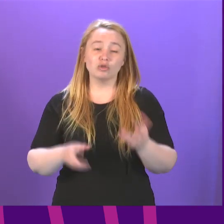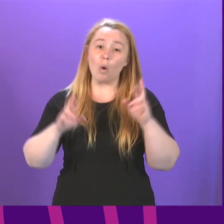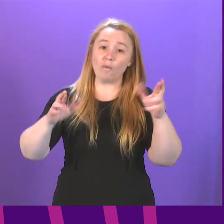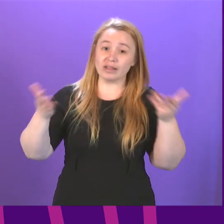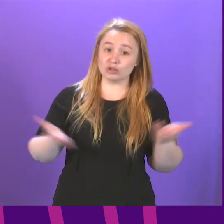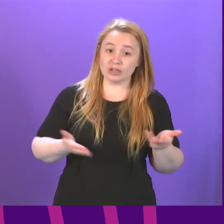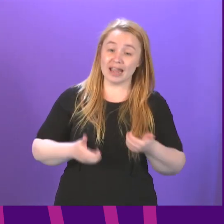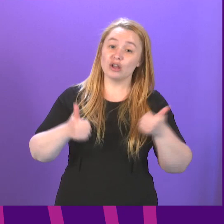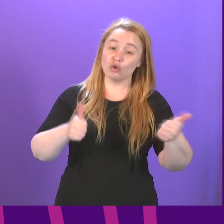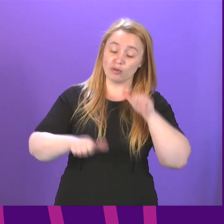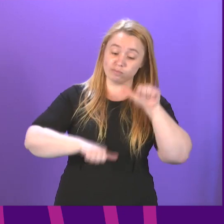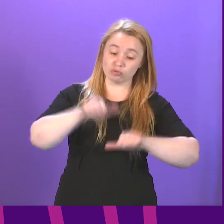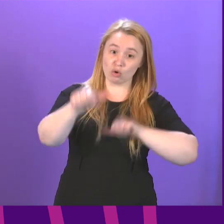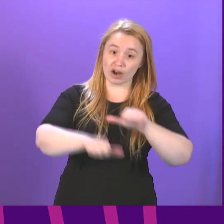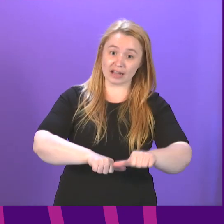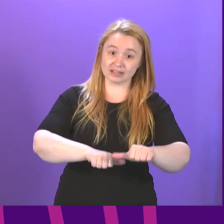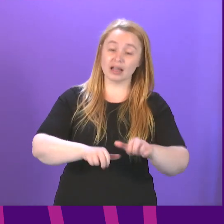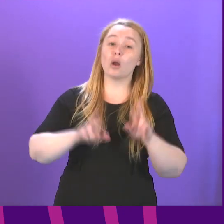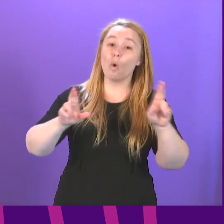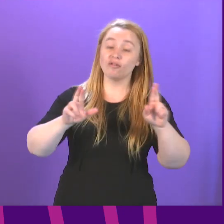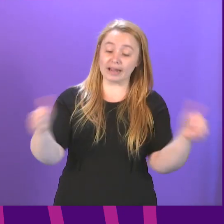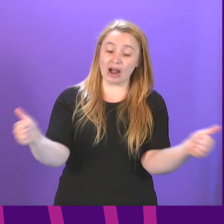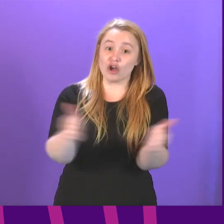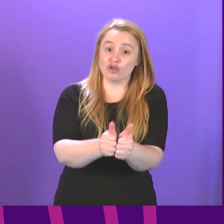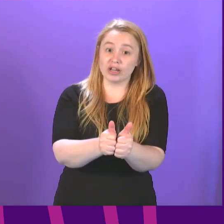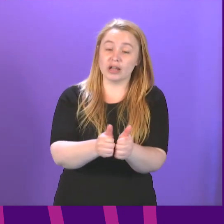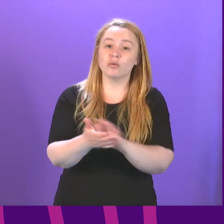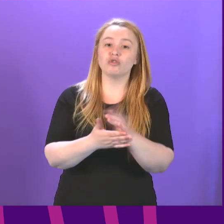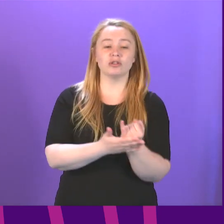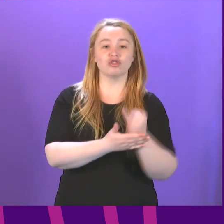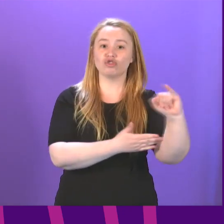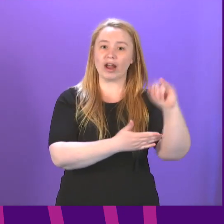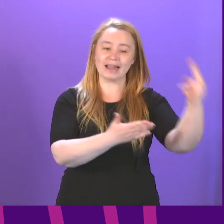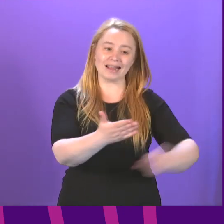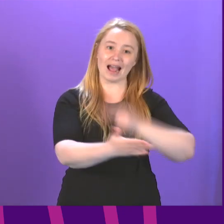will be made today that leads to an agreement and to the strike that is planned for later this week